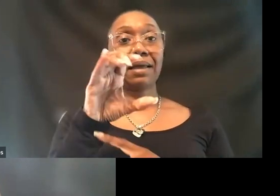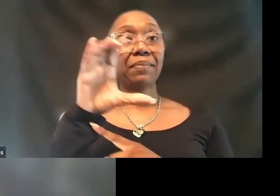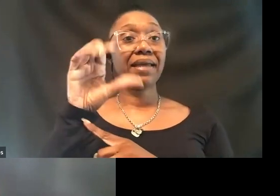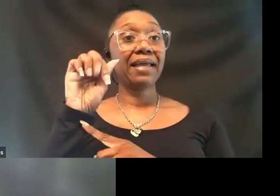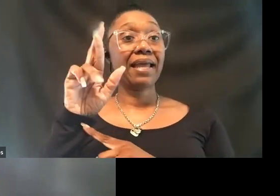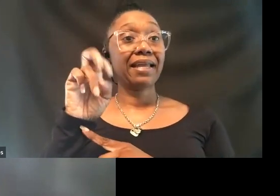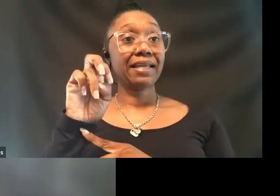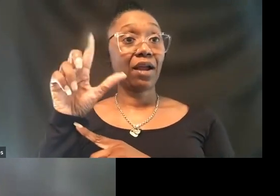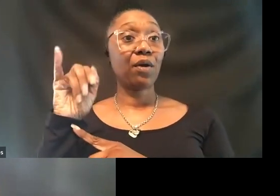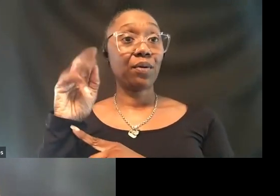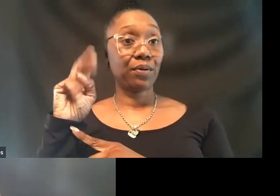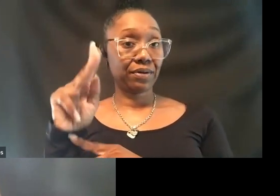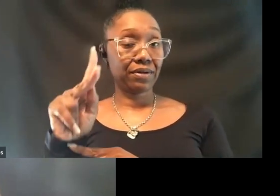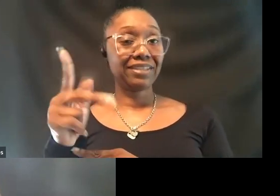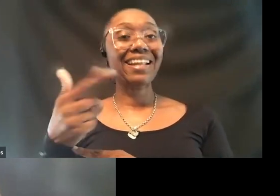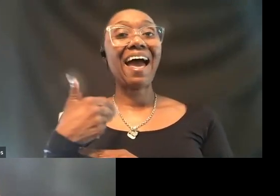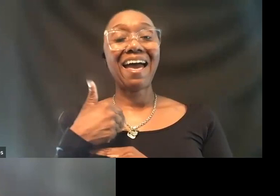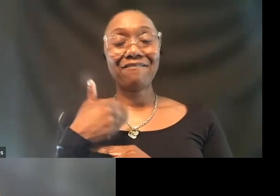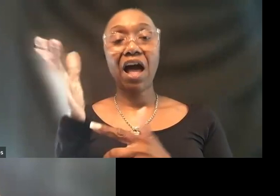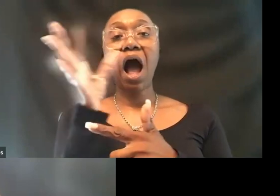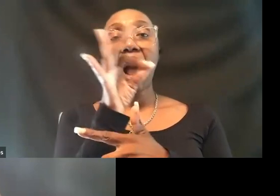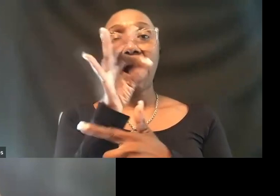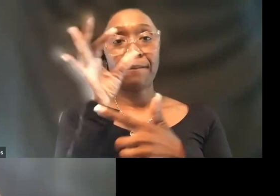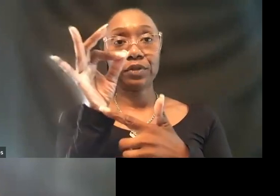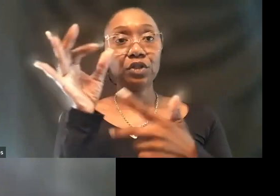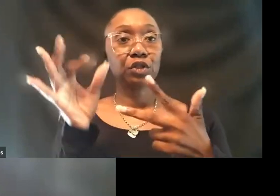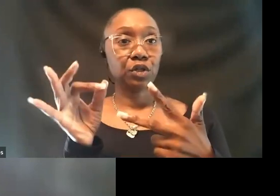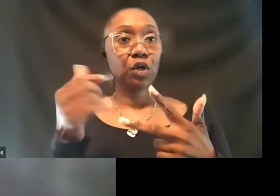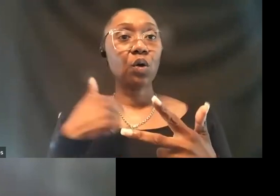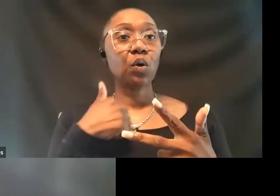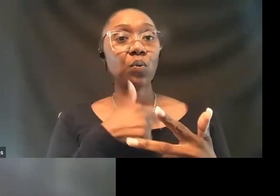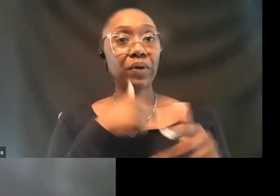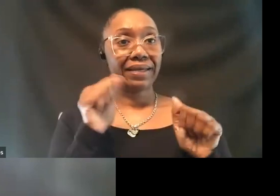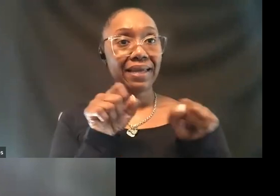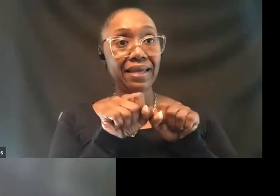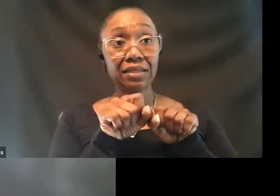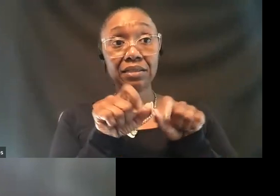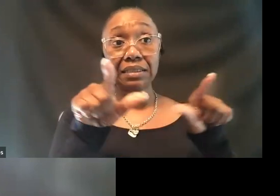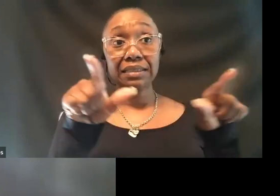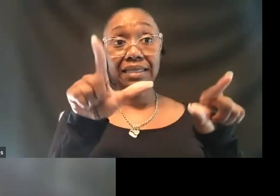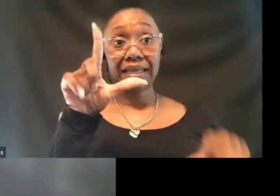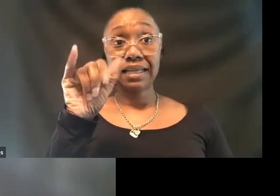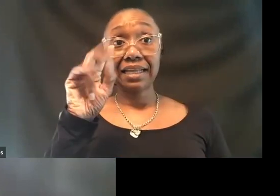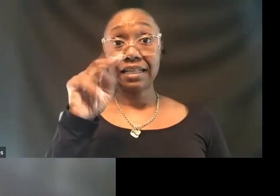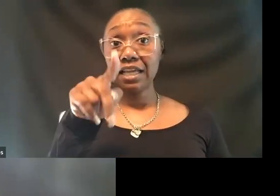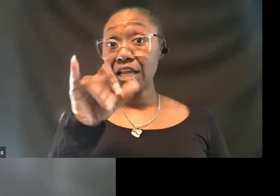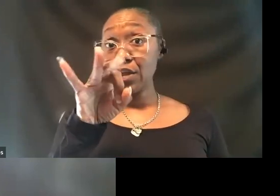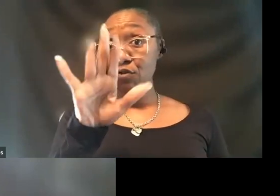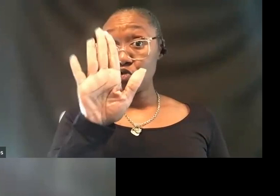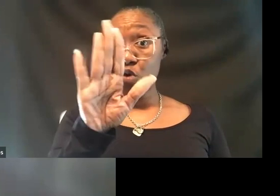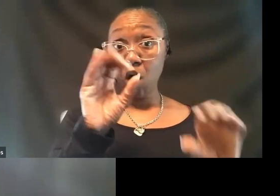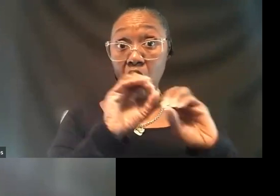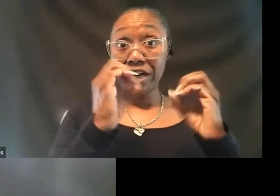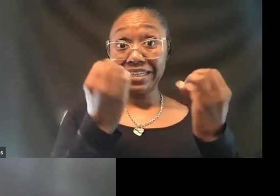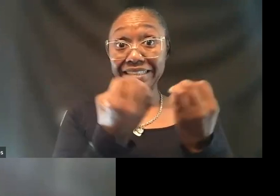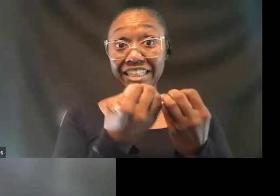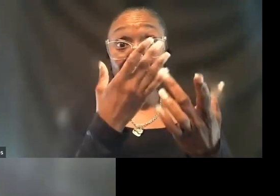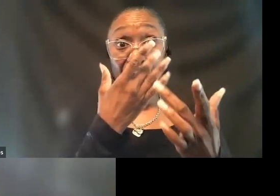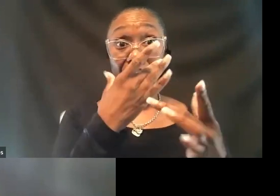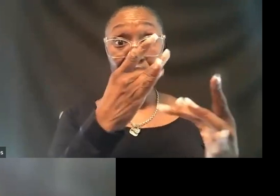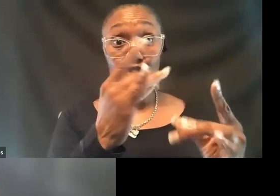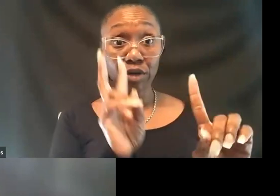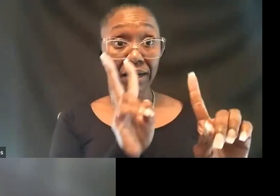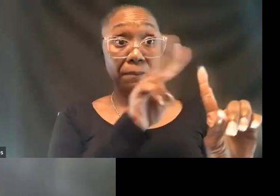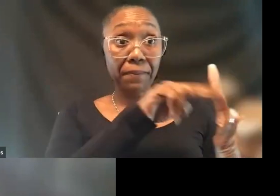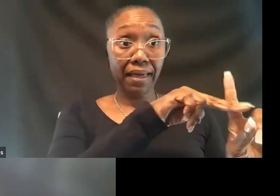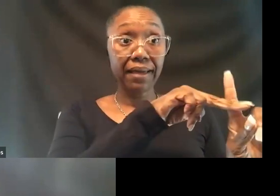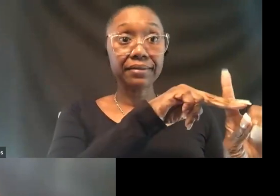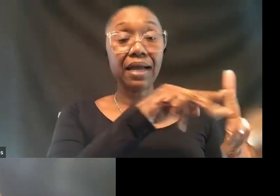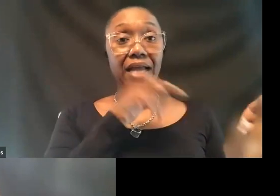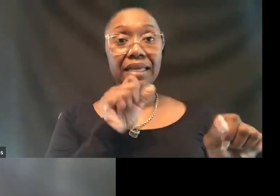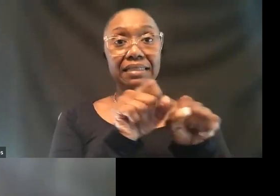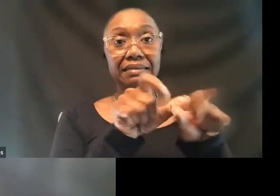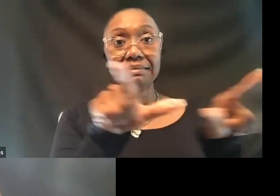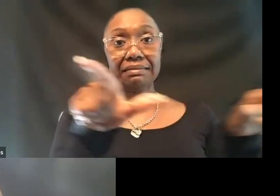And we can certainly send out links on how to get that if you have an organization that's interested in applying.